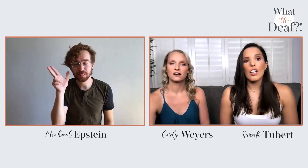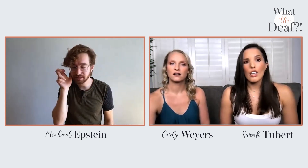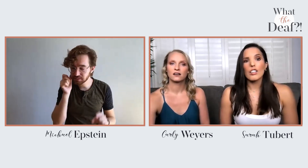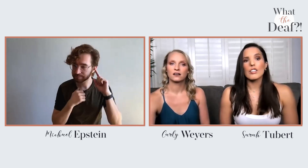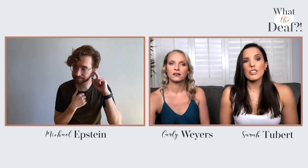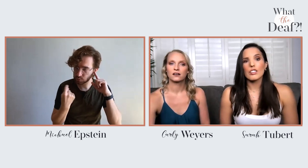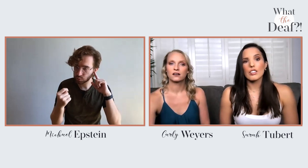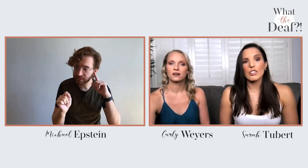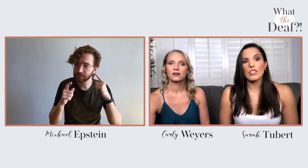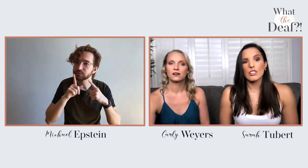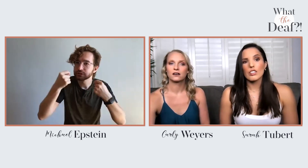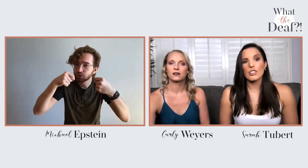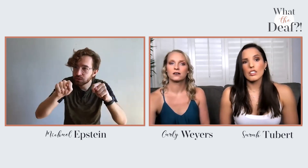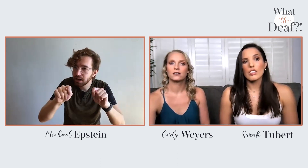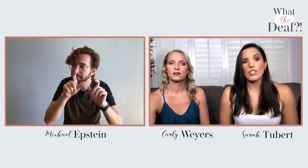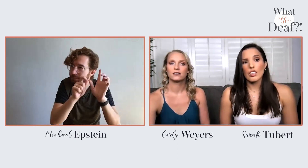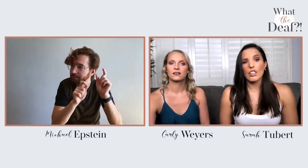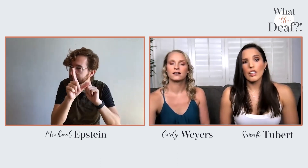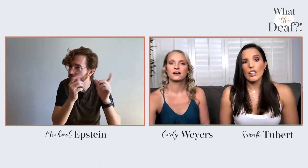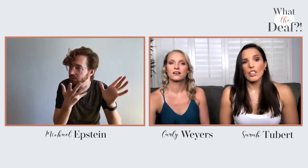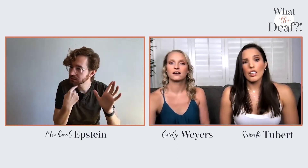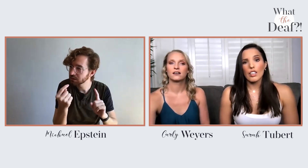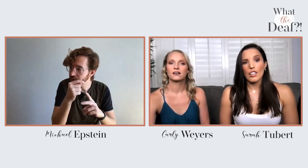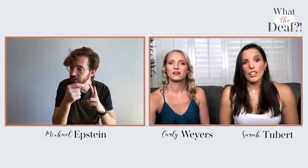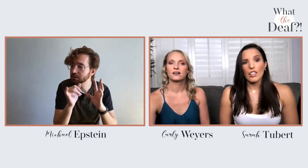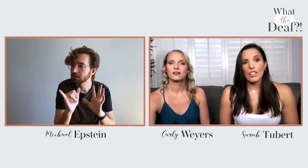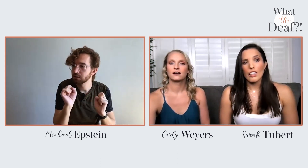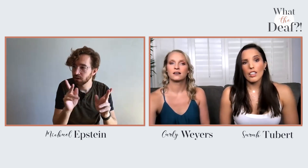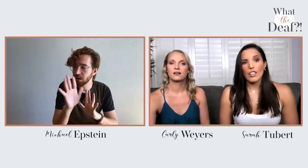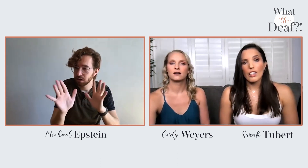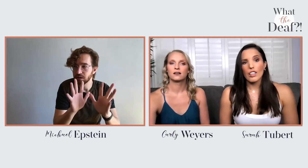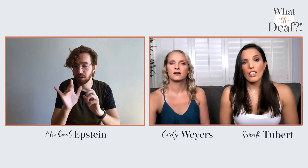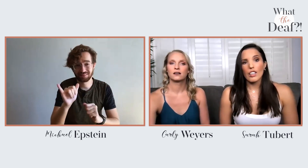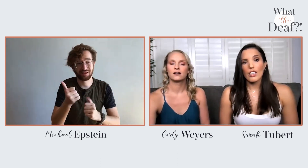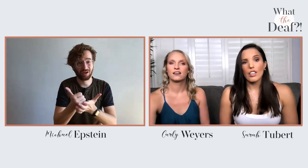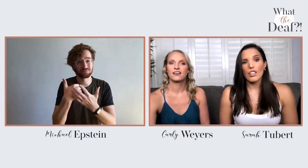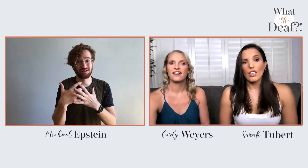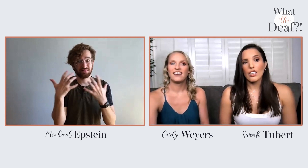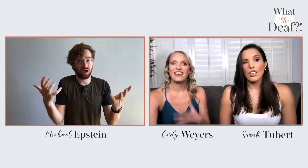I pretend like that's the only access I have is through my ears and I try to listen and it's helped me a lot.